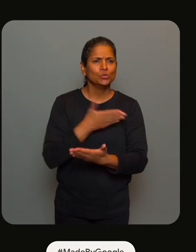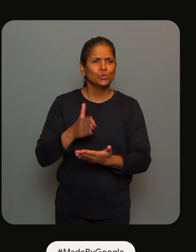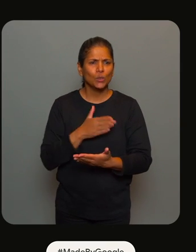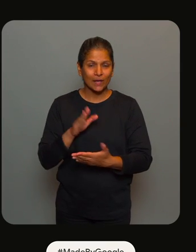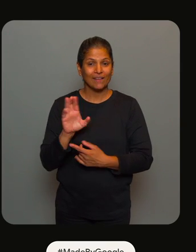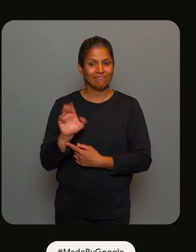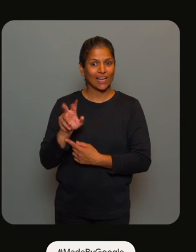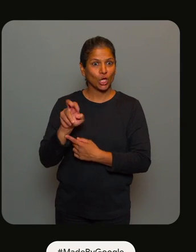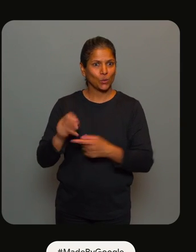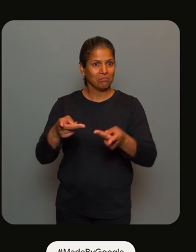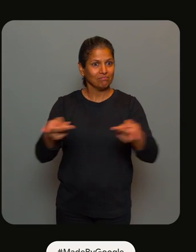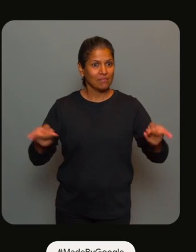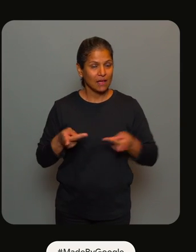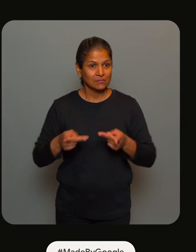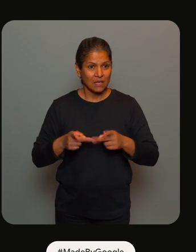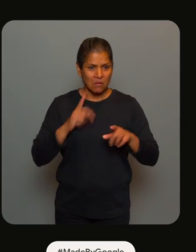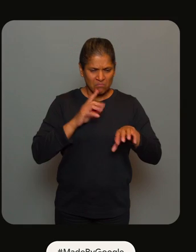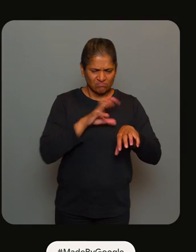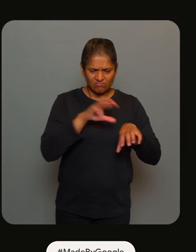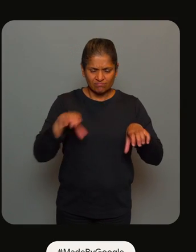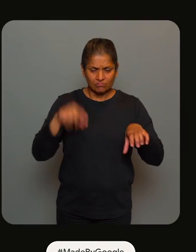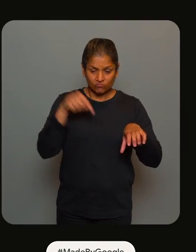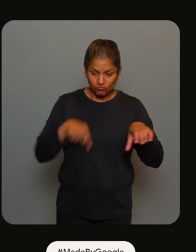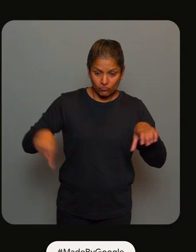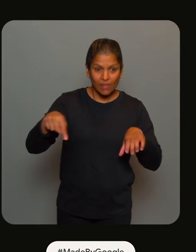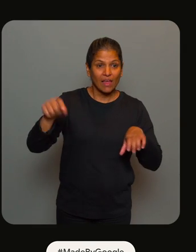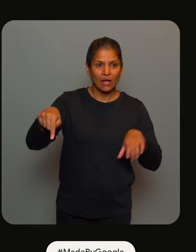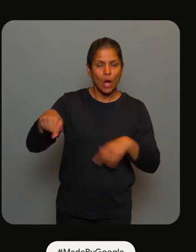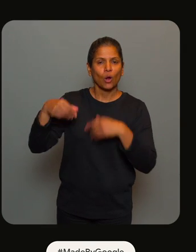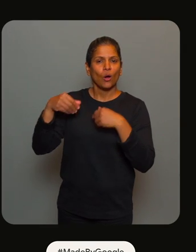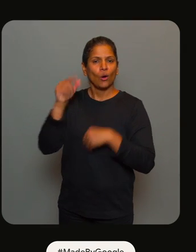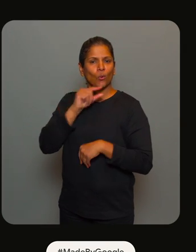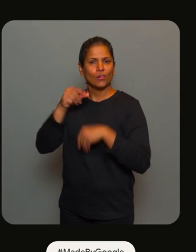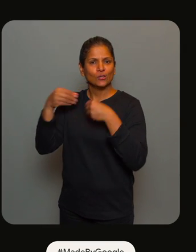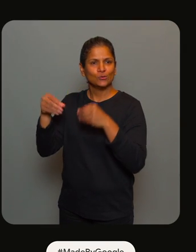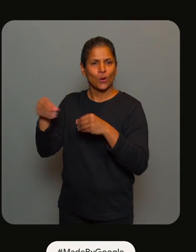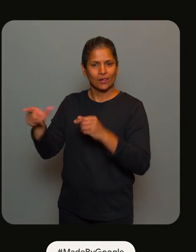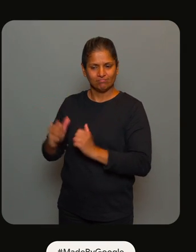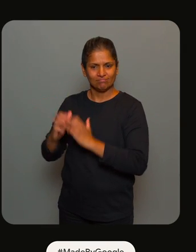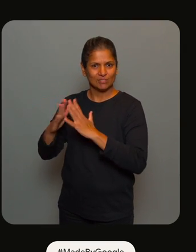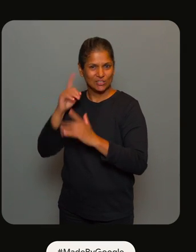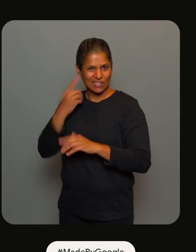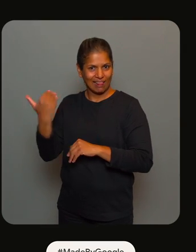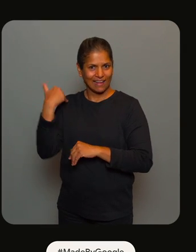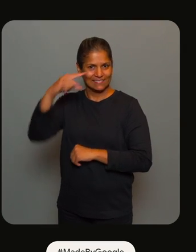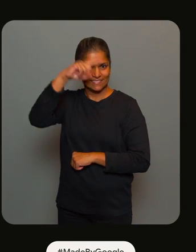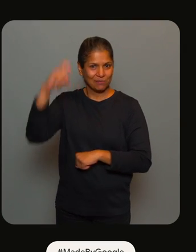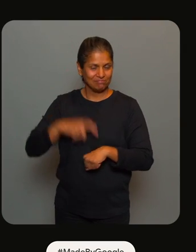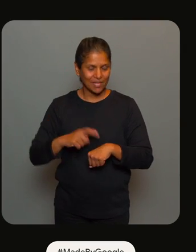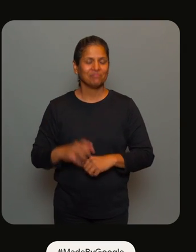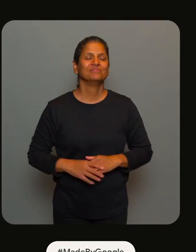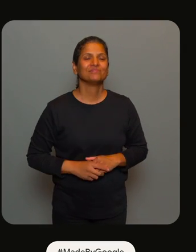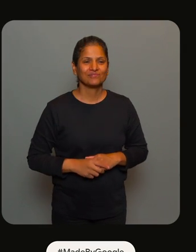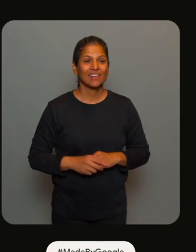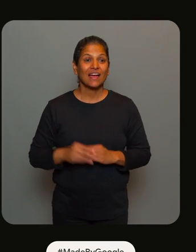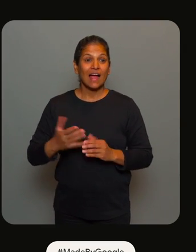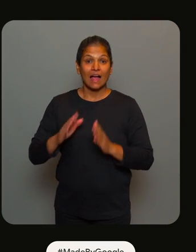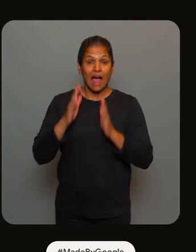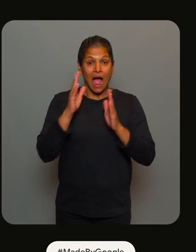Google Store, which opened earlier this summer. Over the next hour, we’re going to give you an in-depth view at